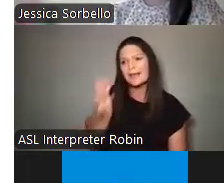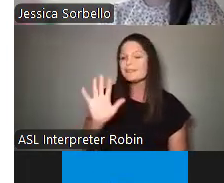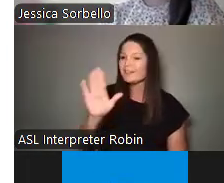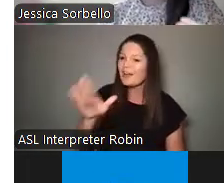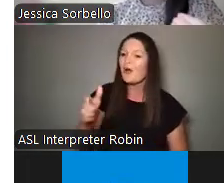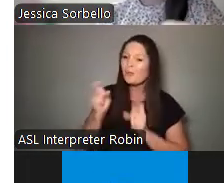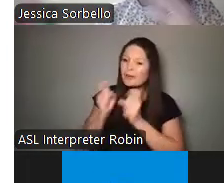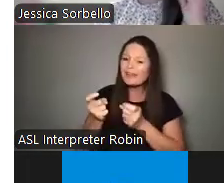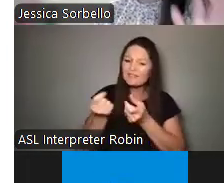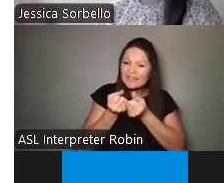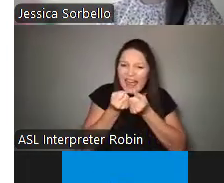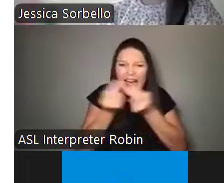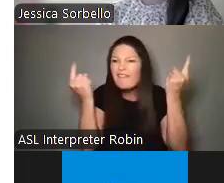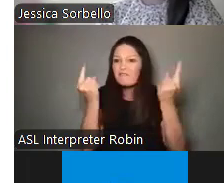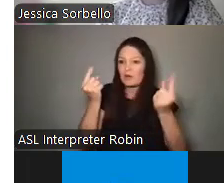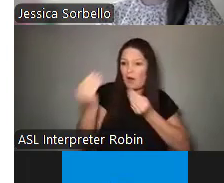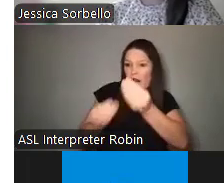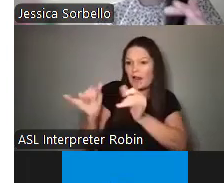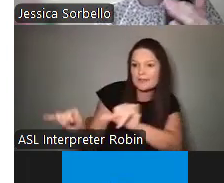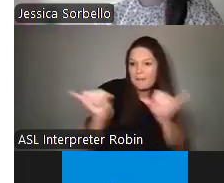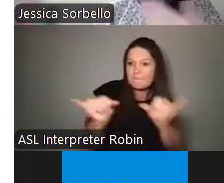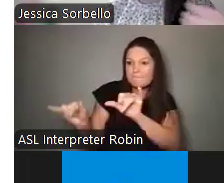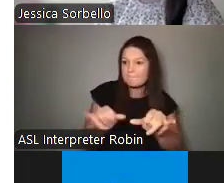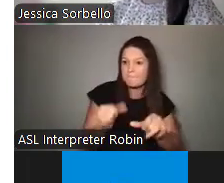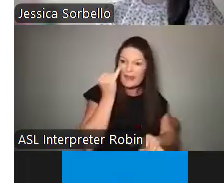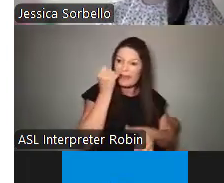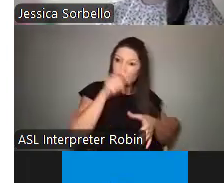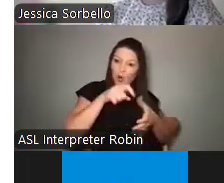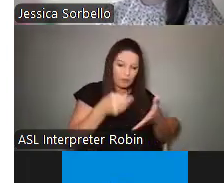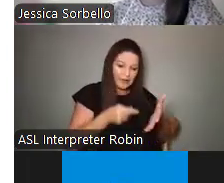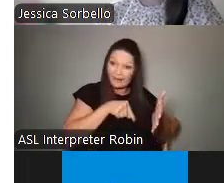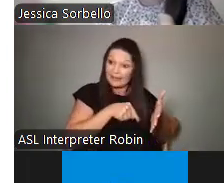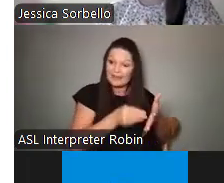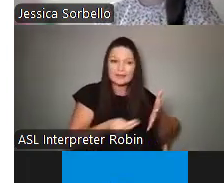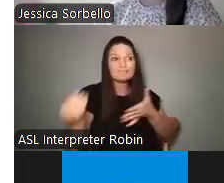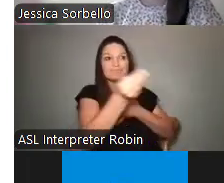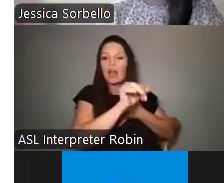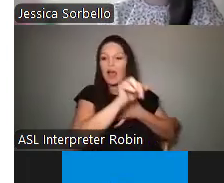to you. Again